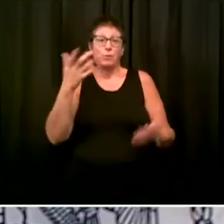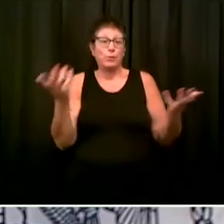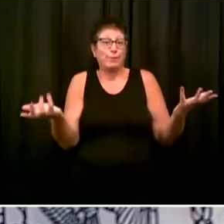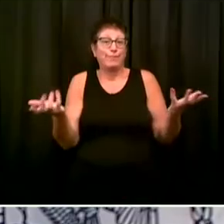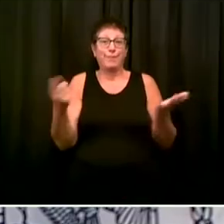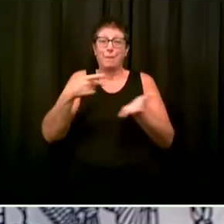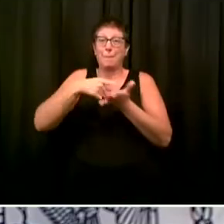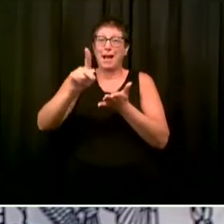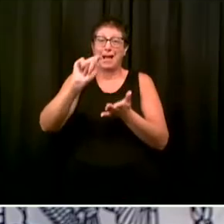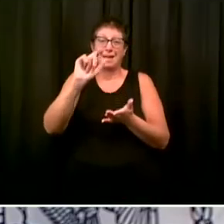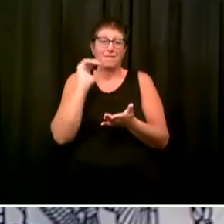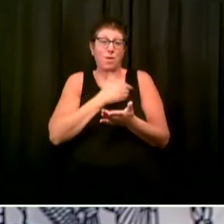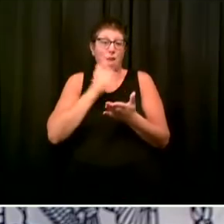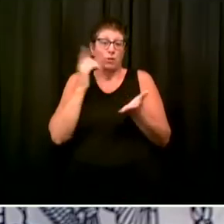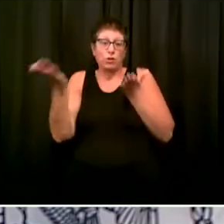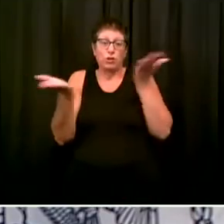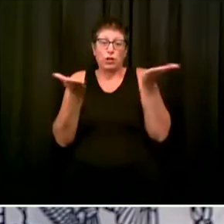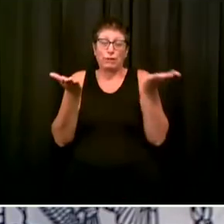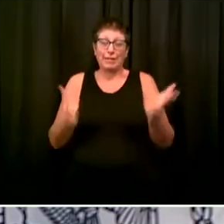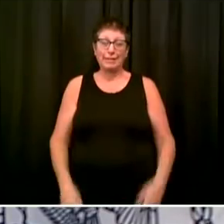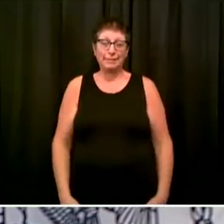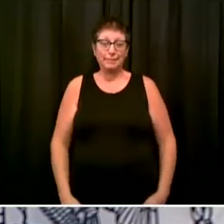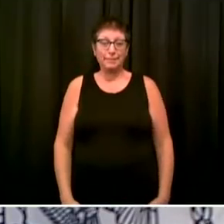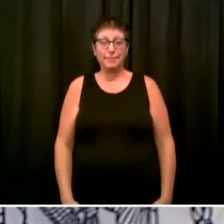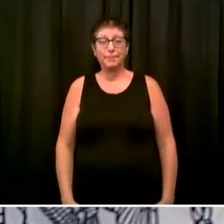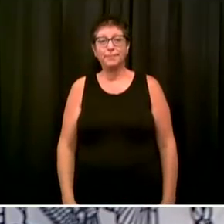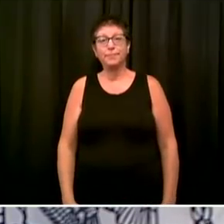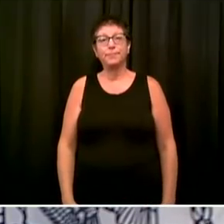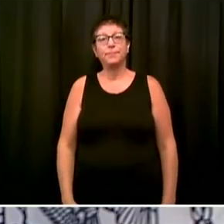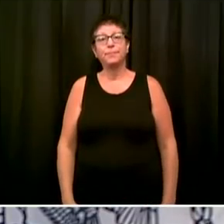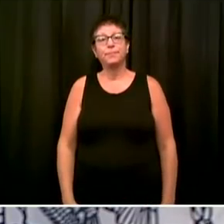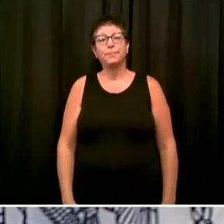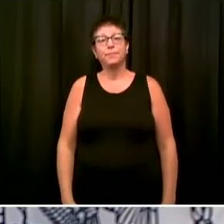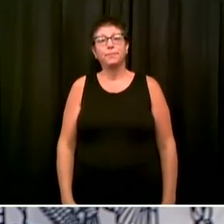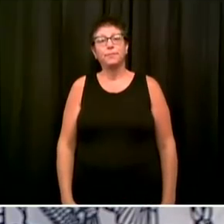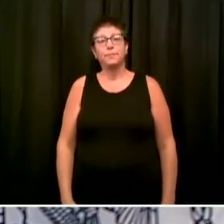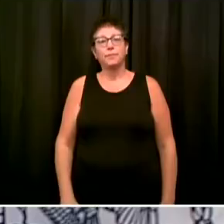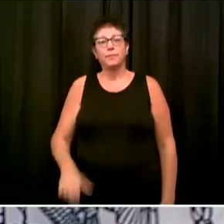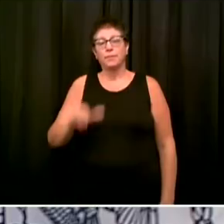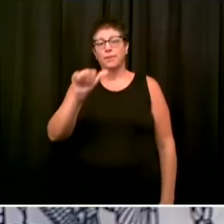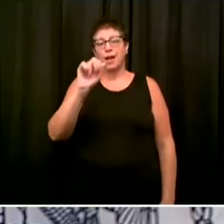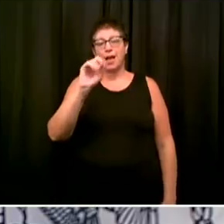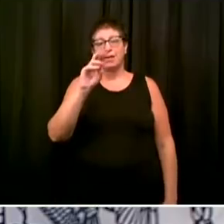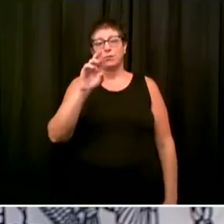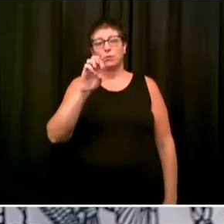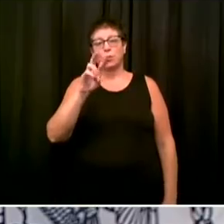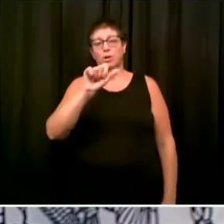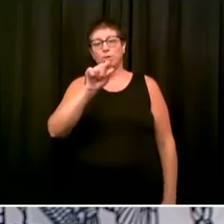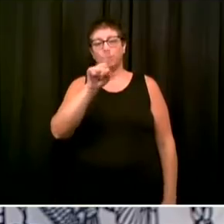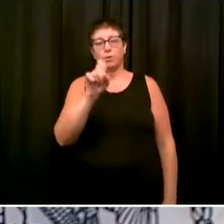ABOUT WHAT IT MEANS FOR THE